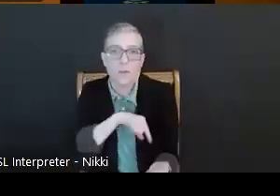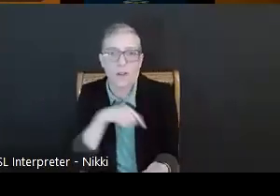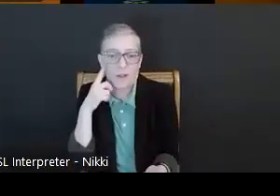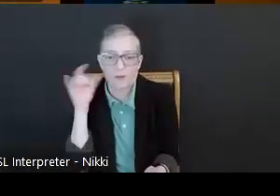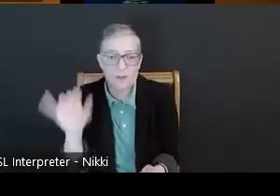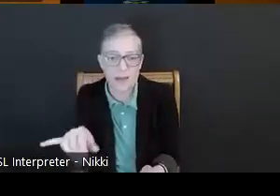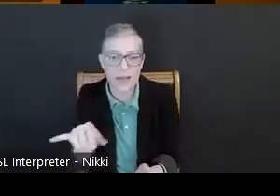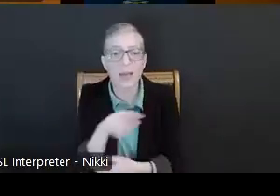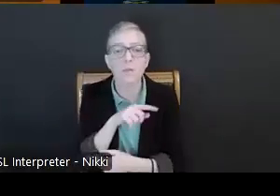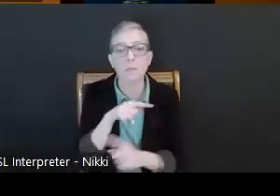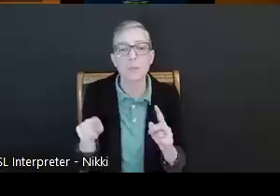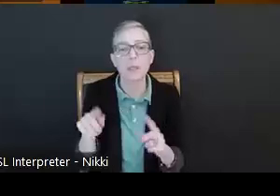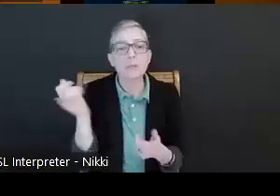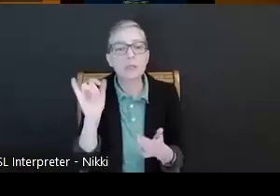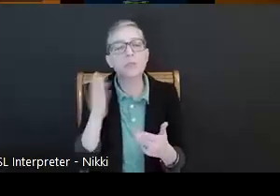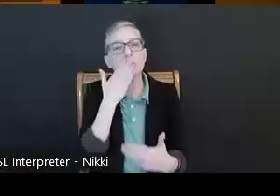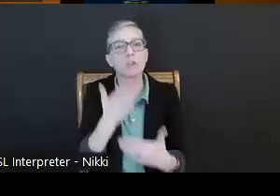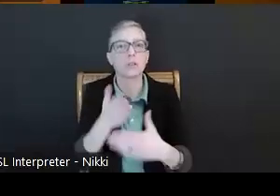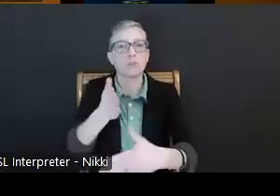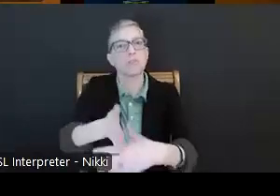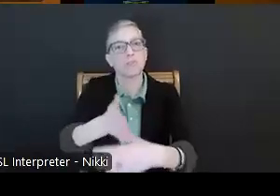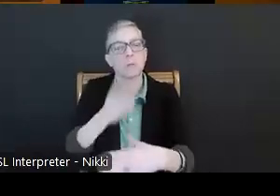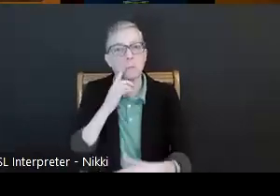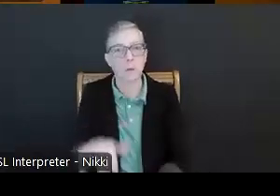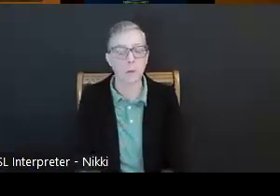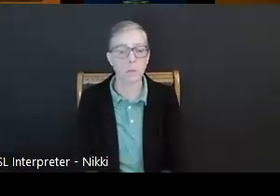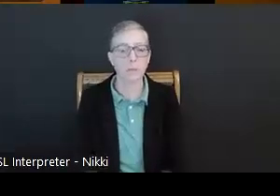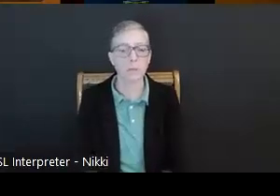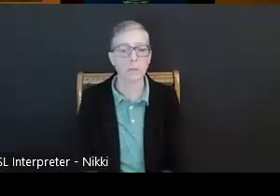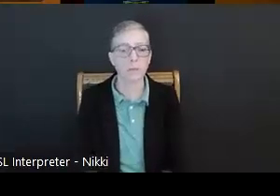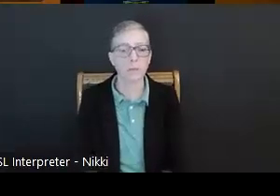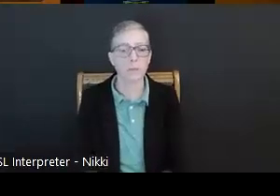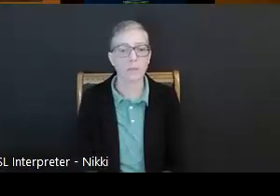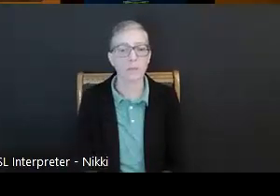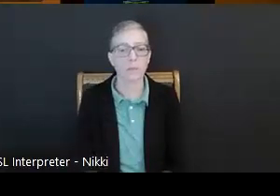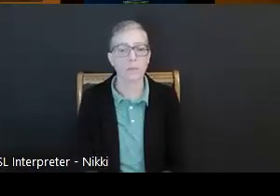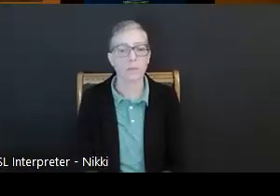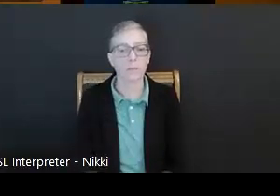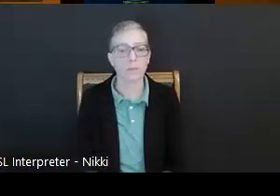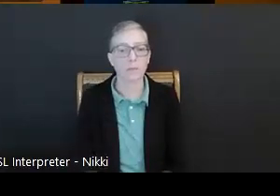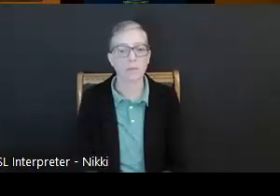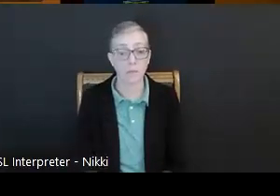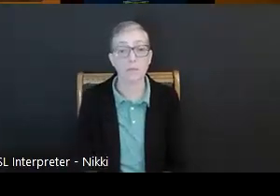distress scores but we did see responses um 58 of the patients improved in distress and 50% of the